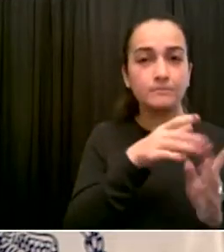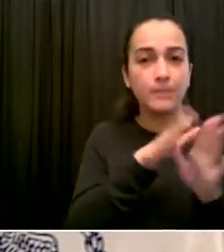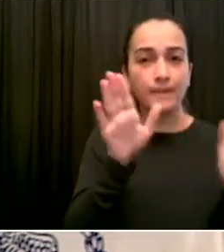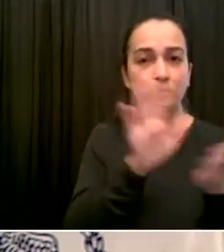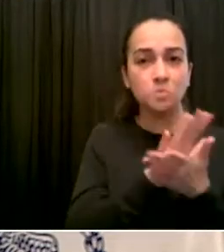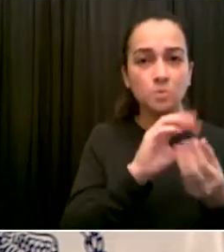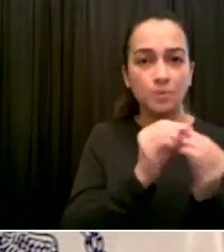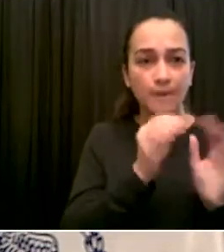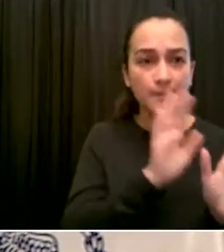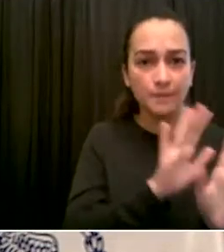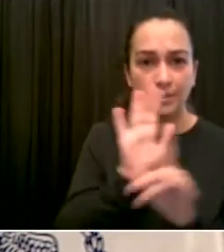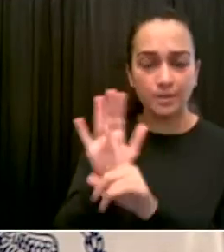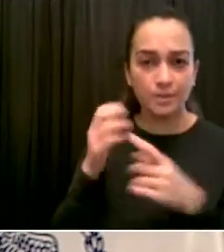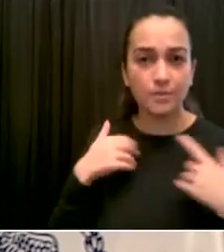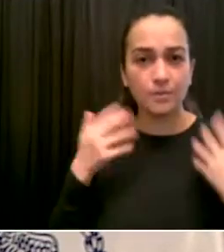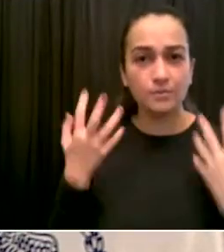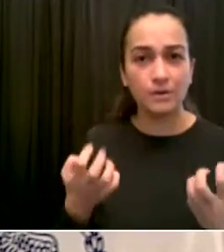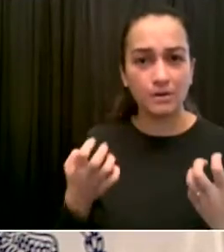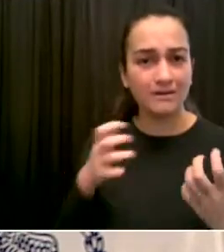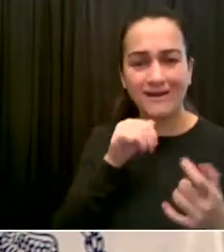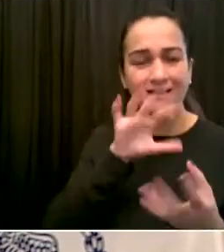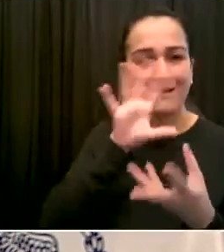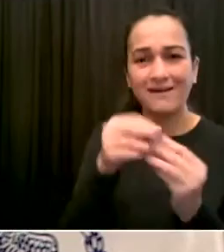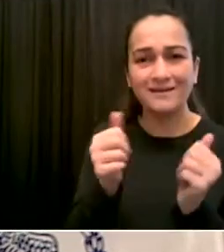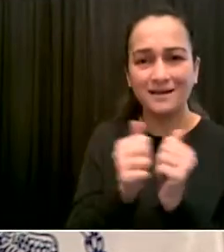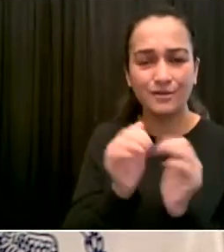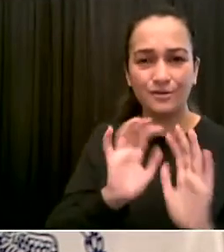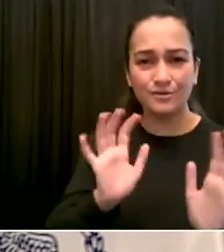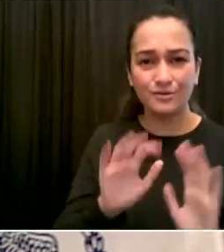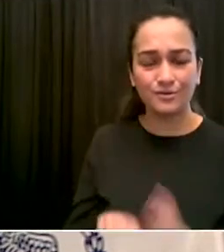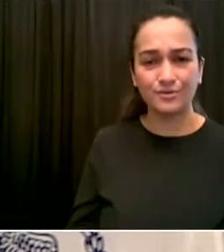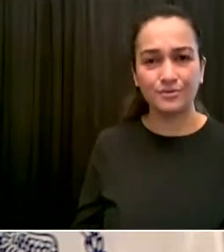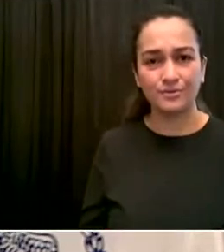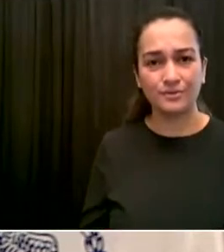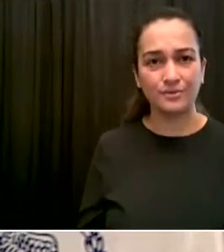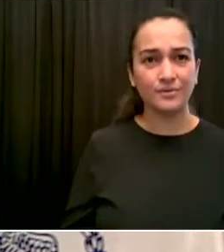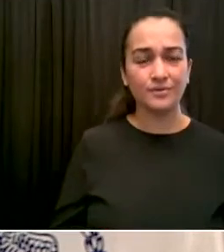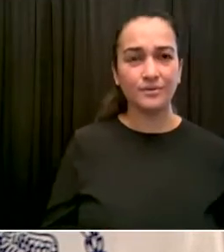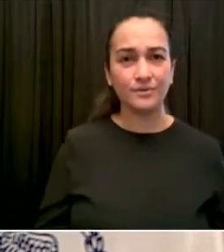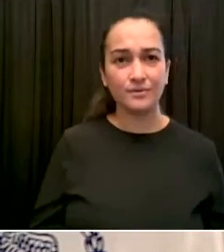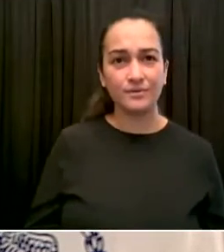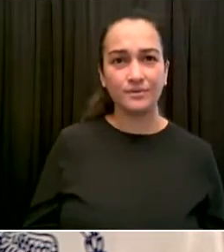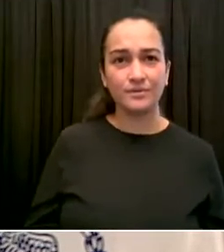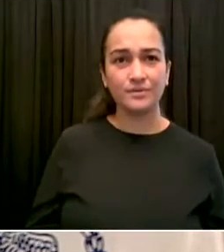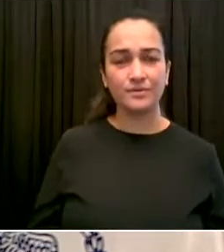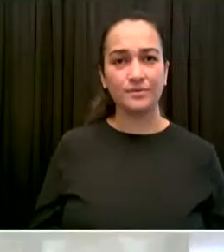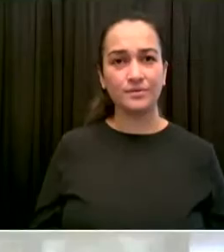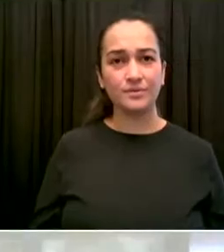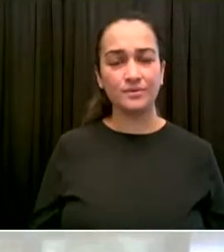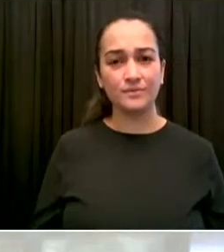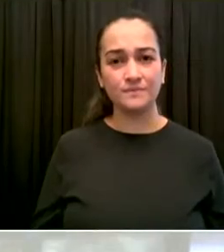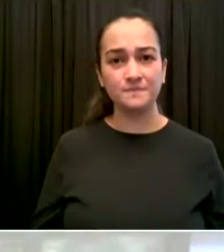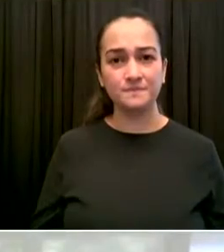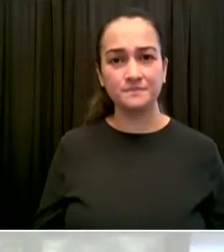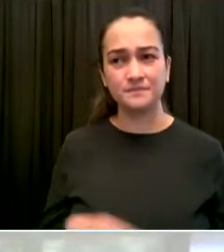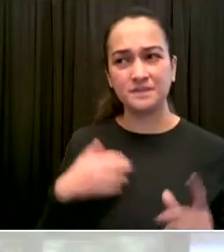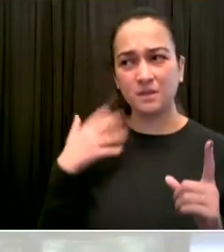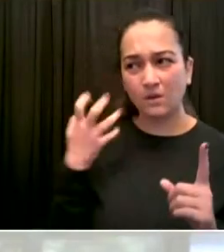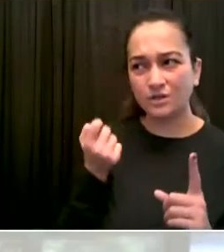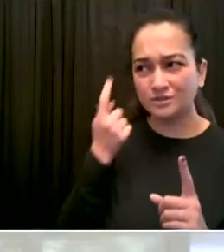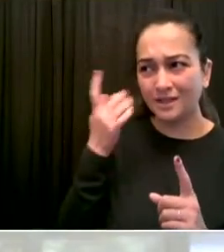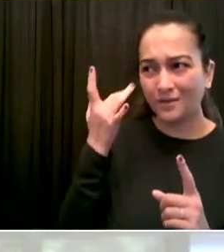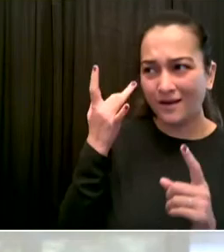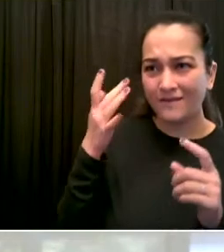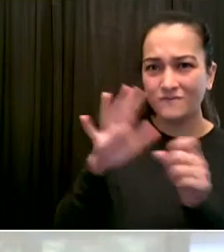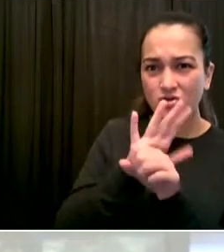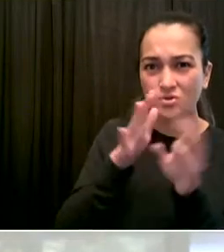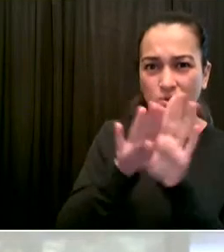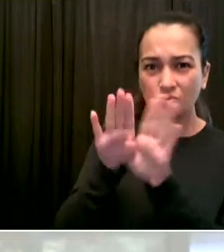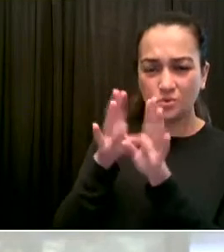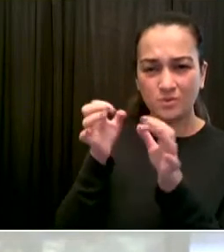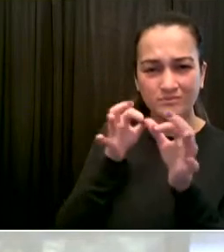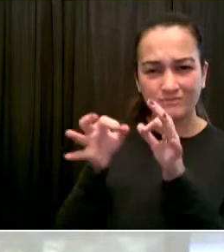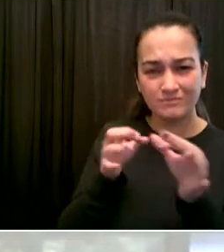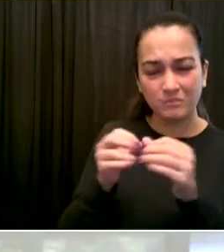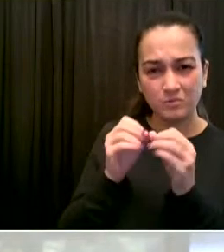BREAKOUT BREAKOUT ACTUAL